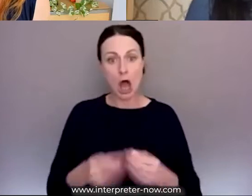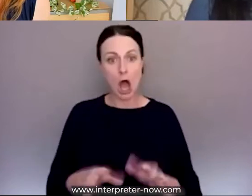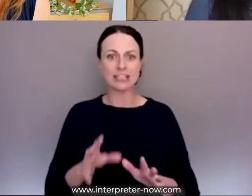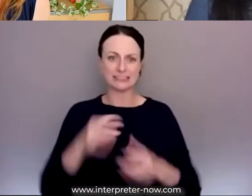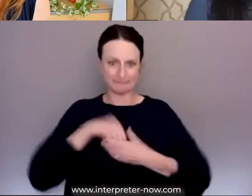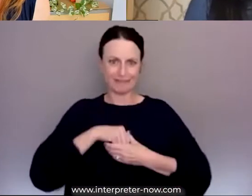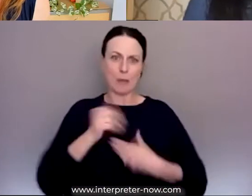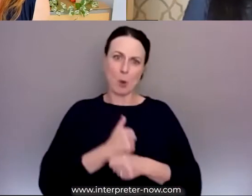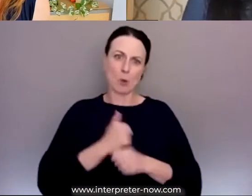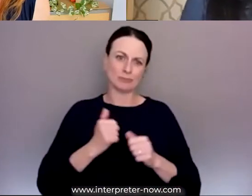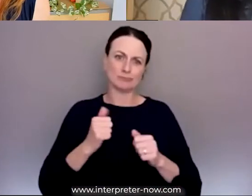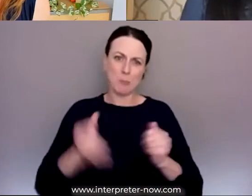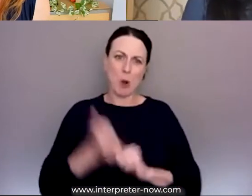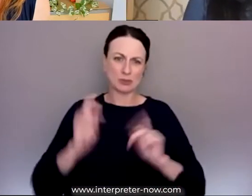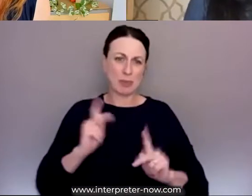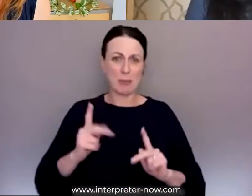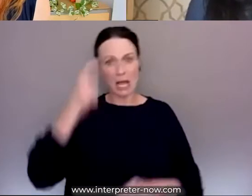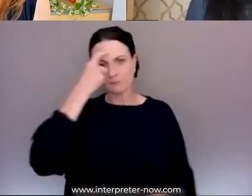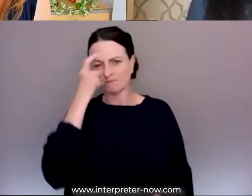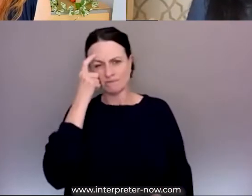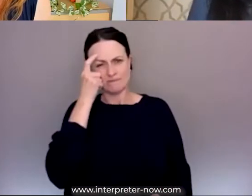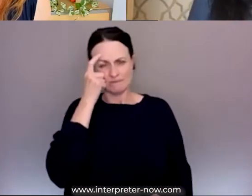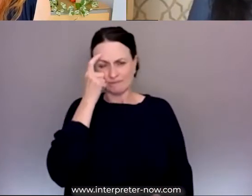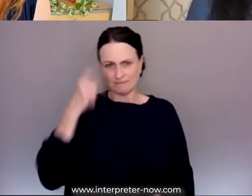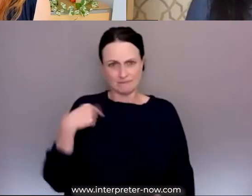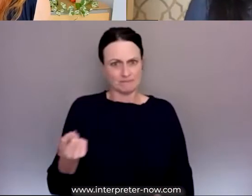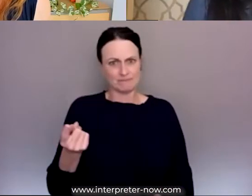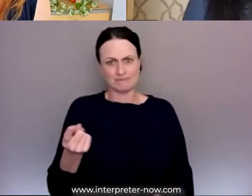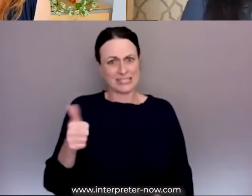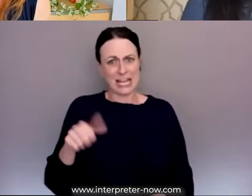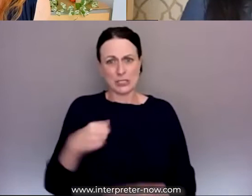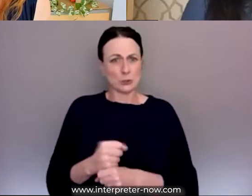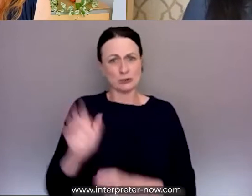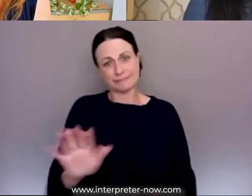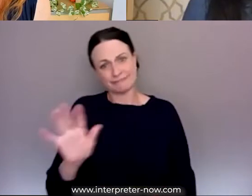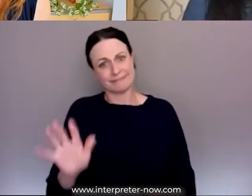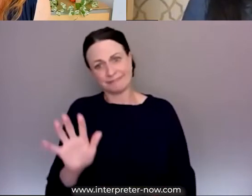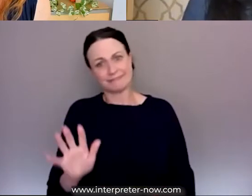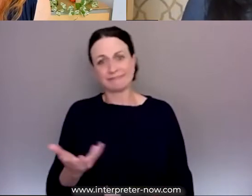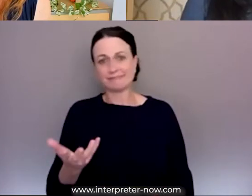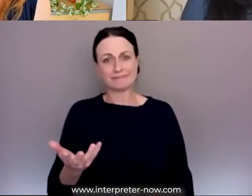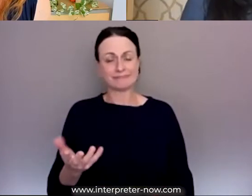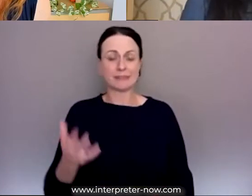There's a bit of trauma that we've had over the last decade with the pandemic, with the